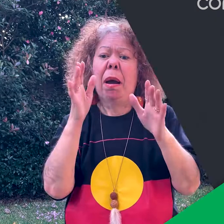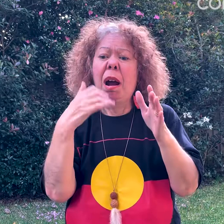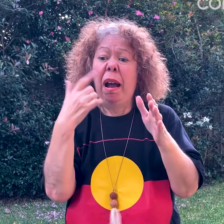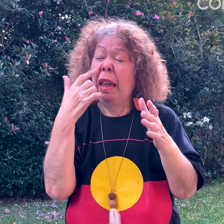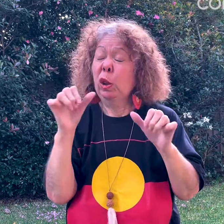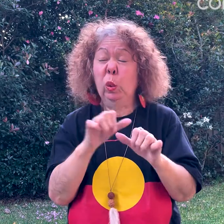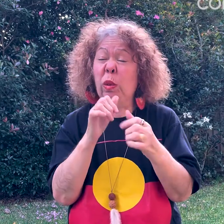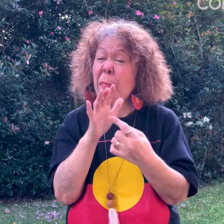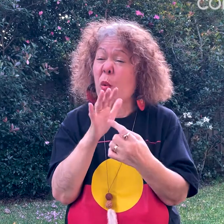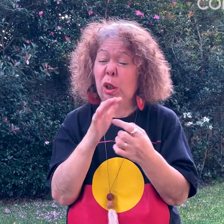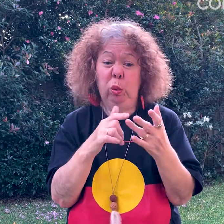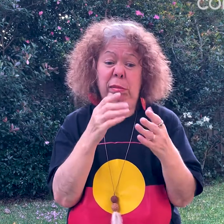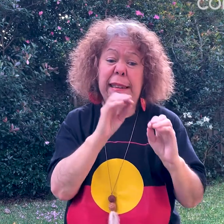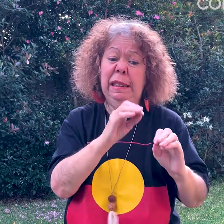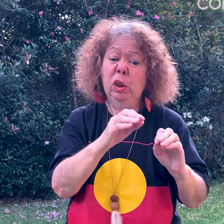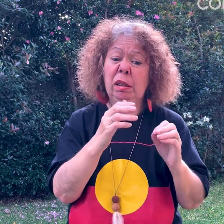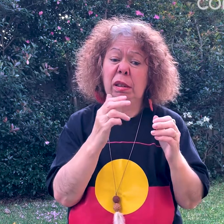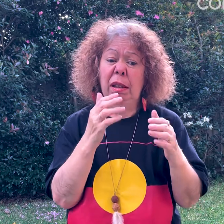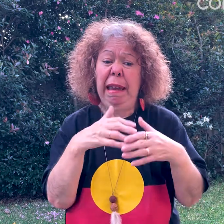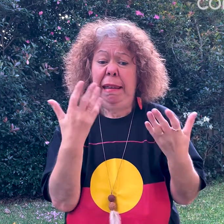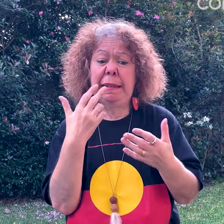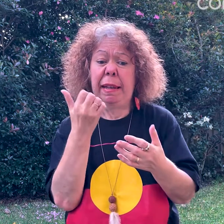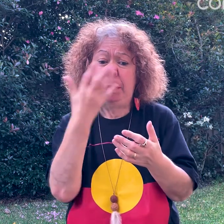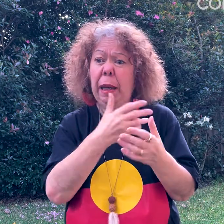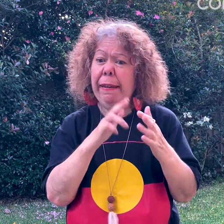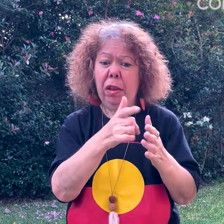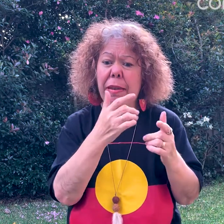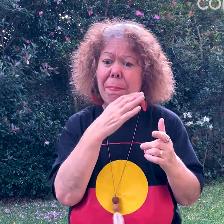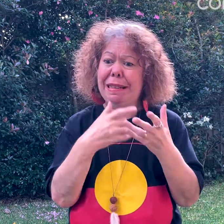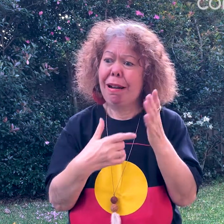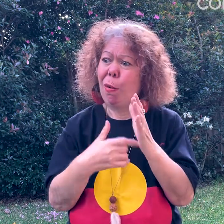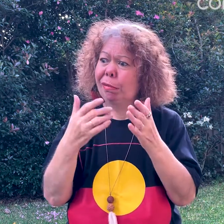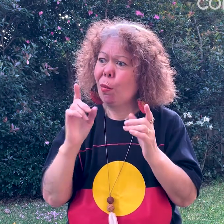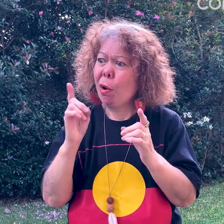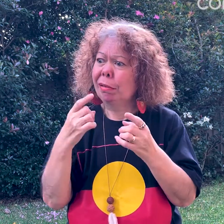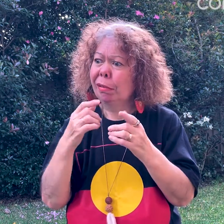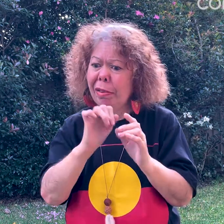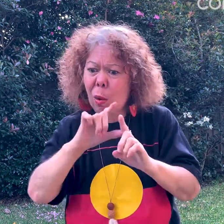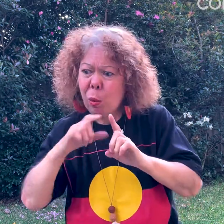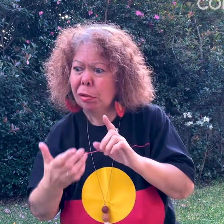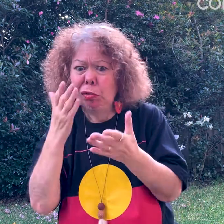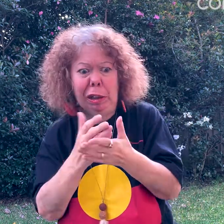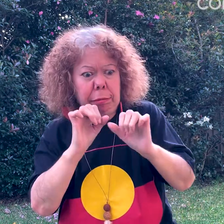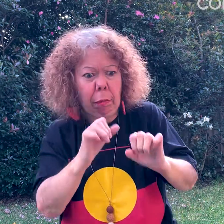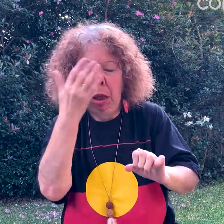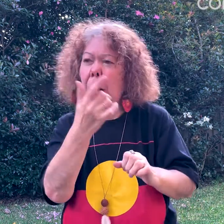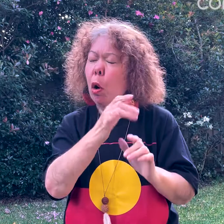I think it is really important to teach Deaf Indigenous people about their culture especially